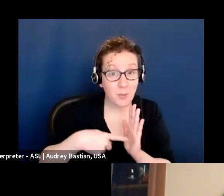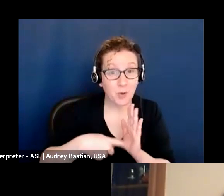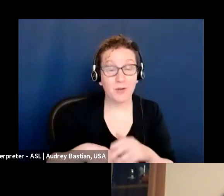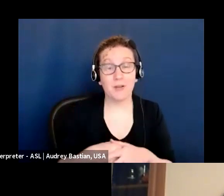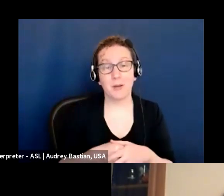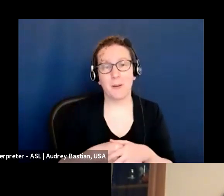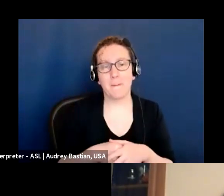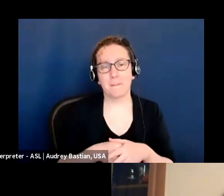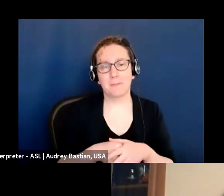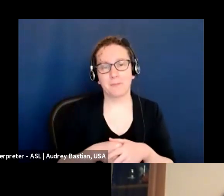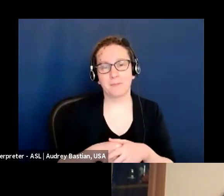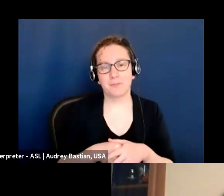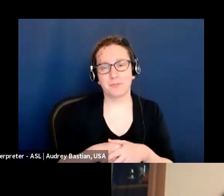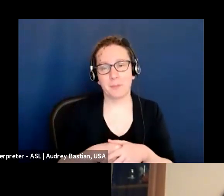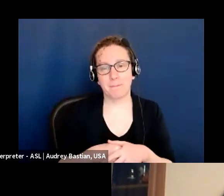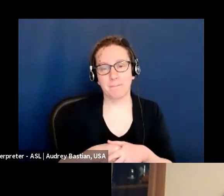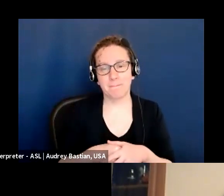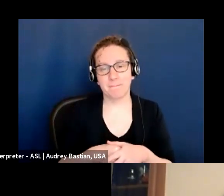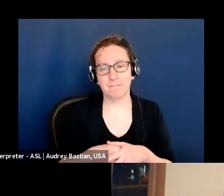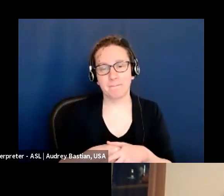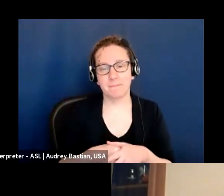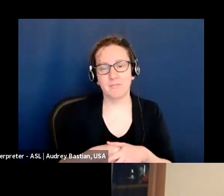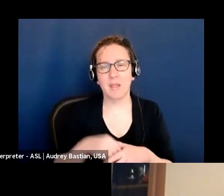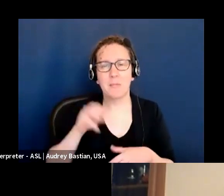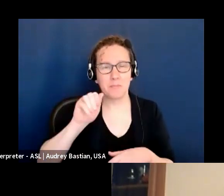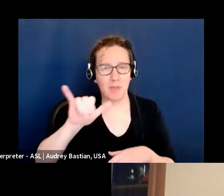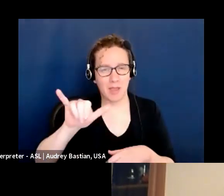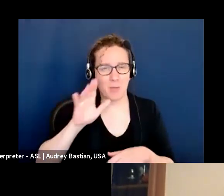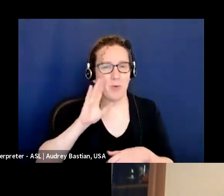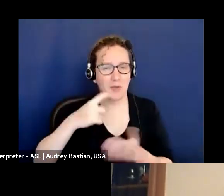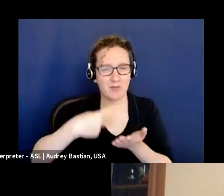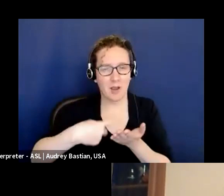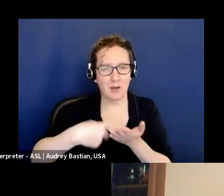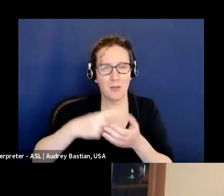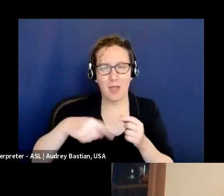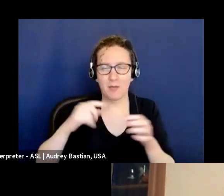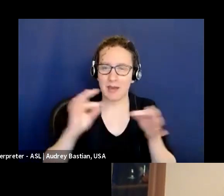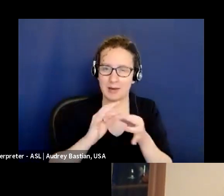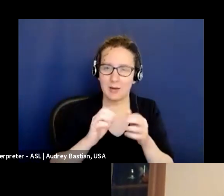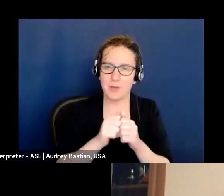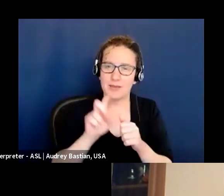And in May we'll have a talk about connecting with disability communities abroad, because